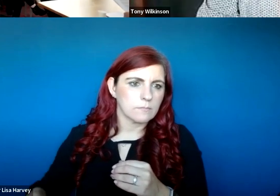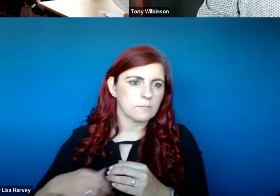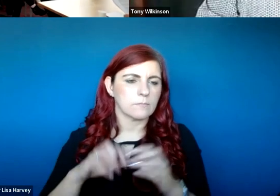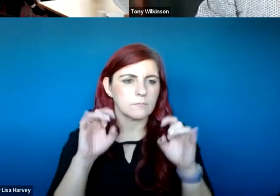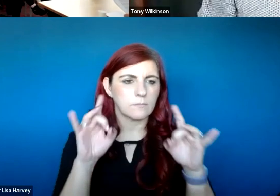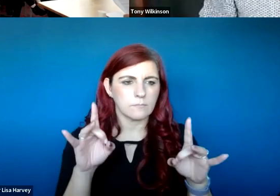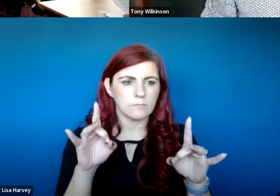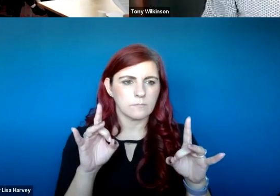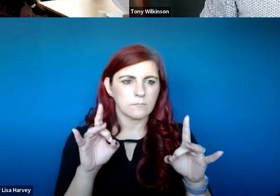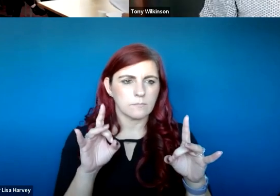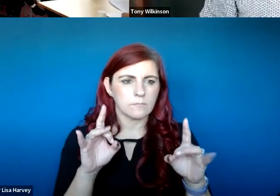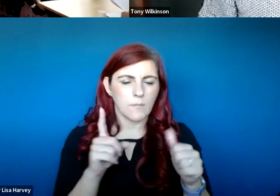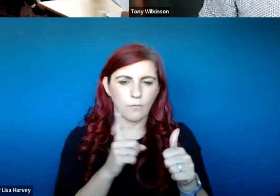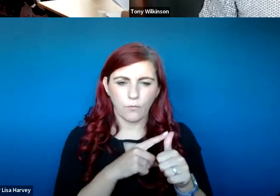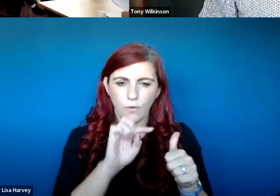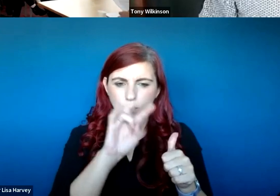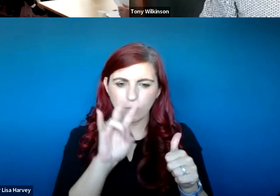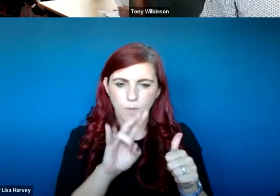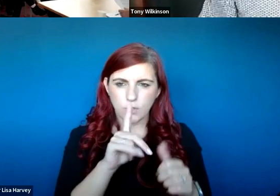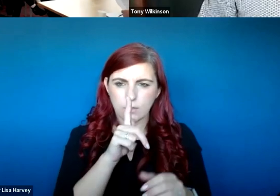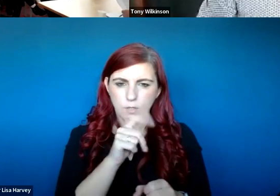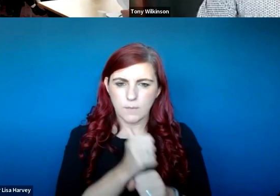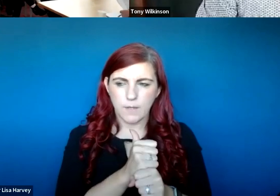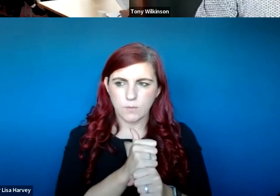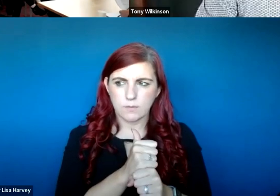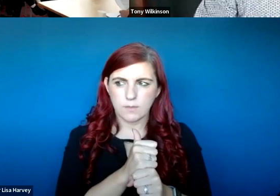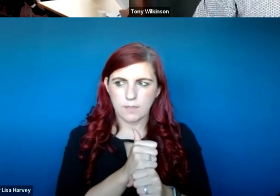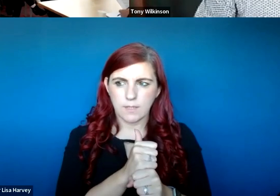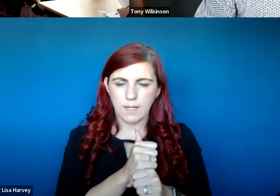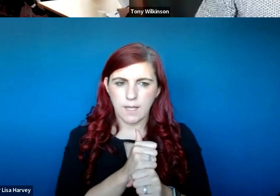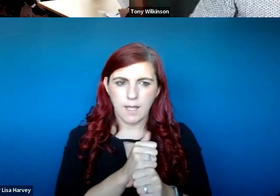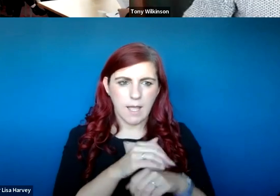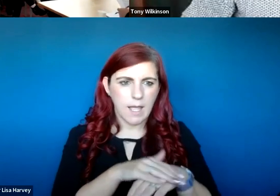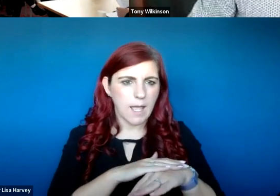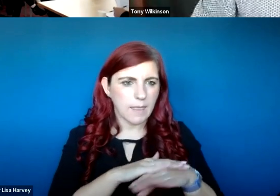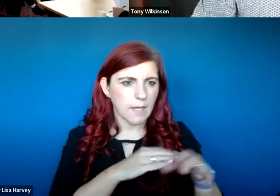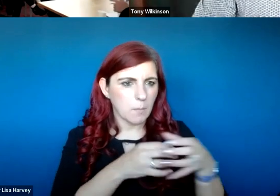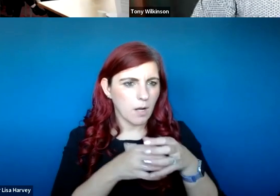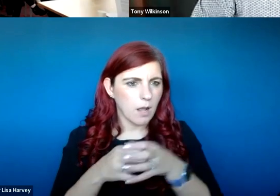I think one of the first questions there was in relation to ethnic minorities and marginalised groups?